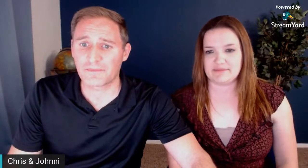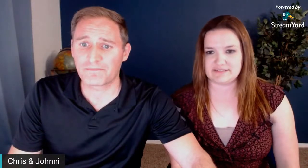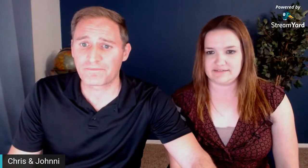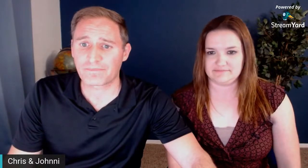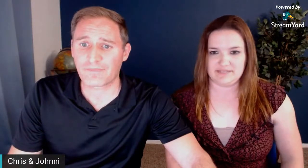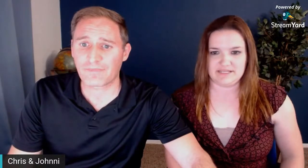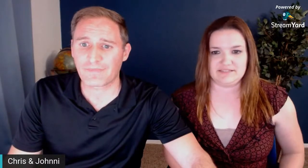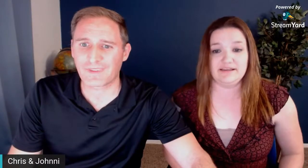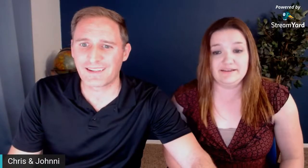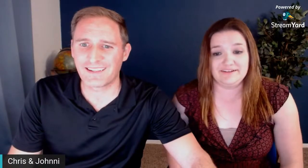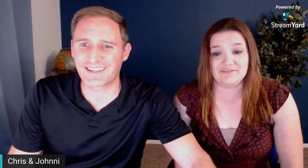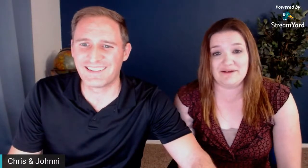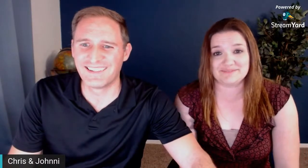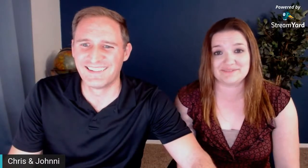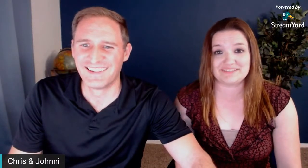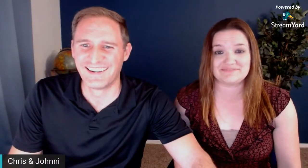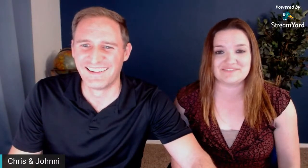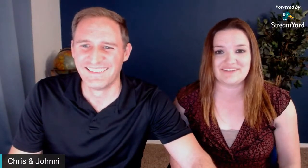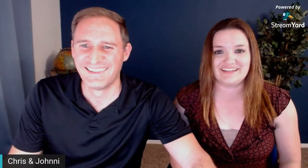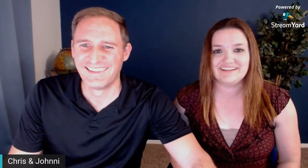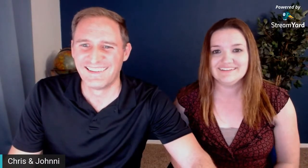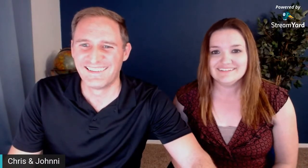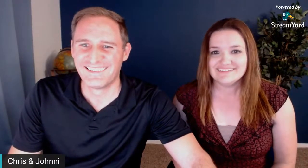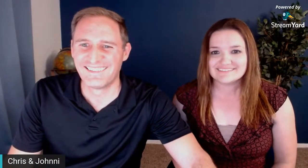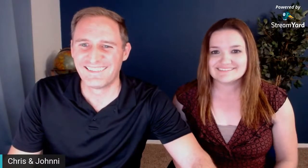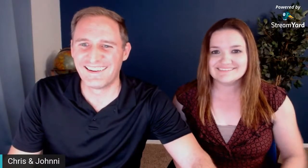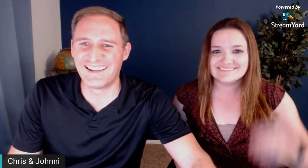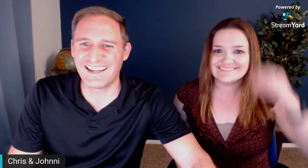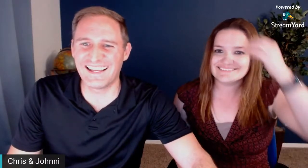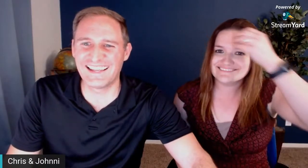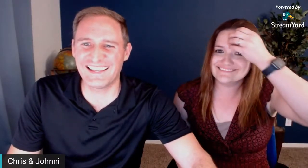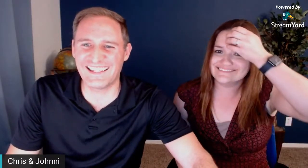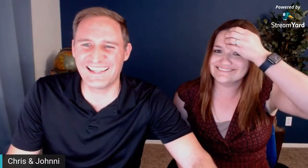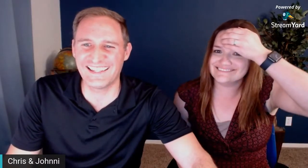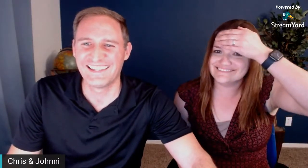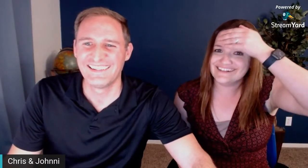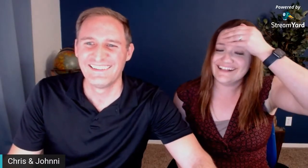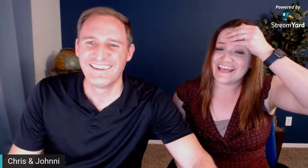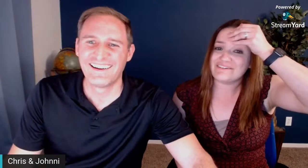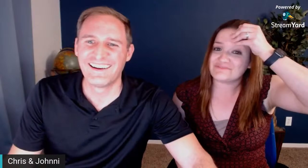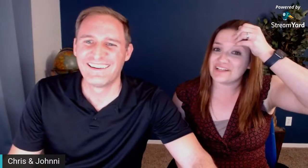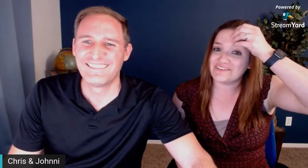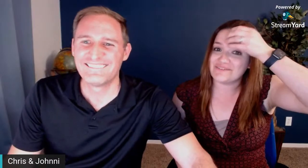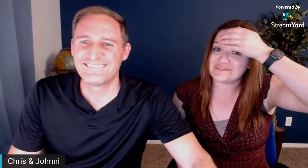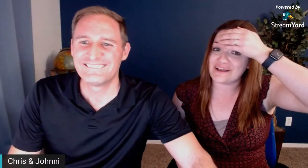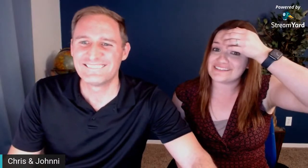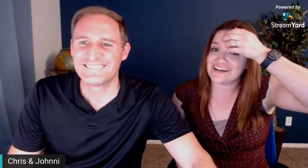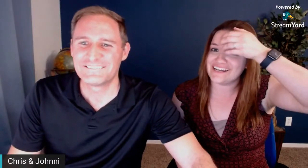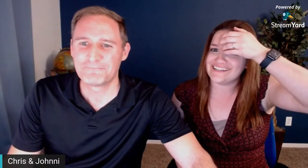isn't it because your mom's question was funny it was relative it was about a sign